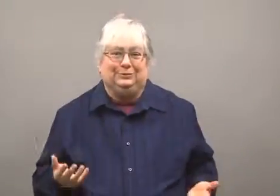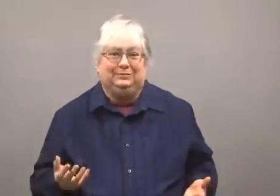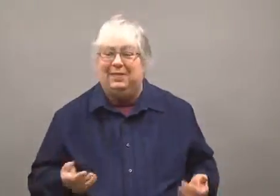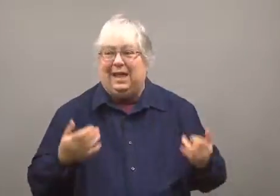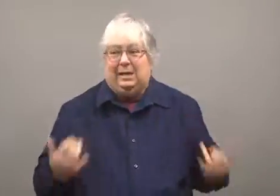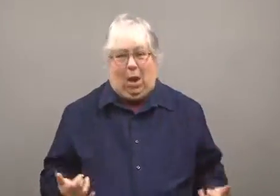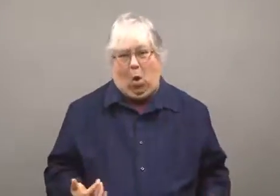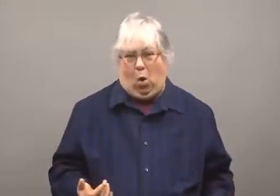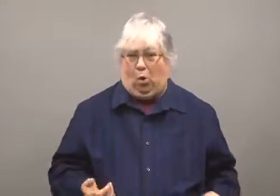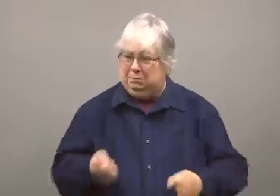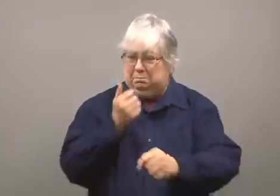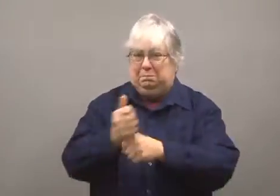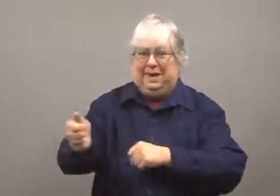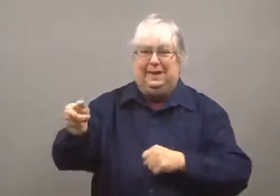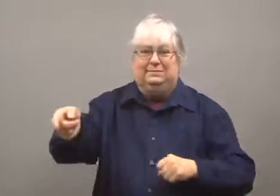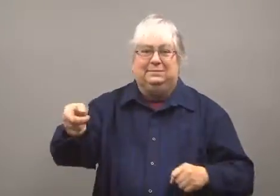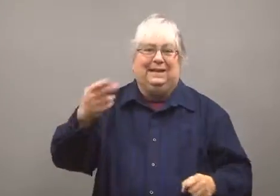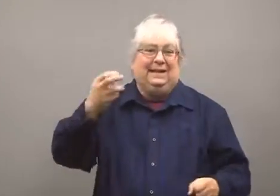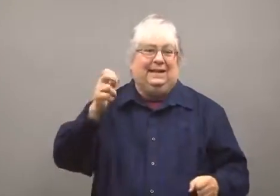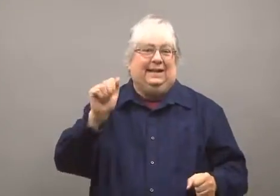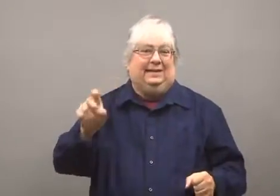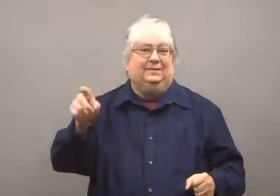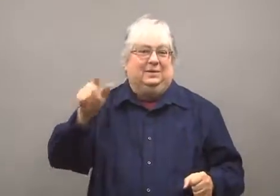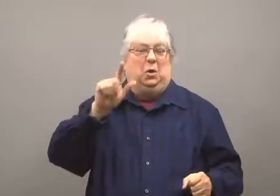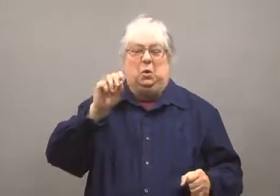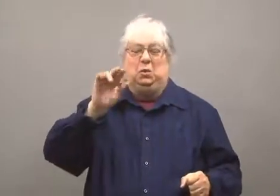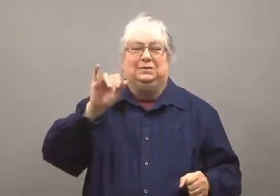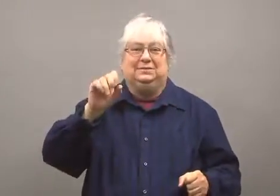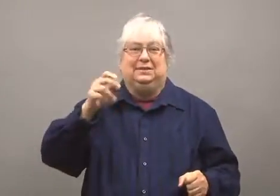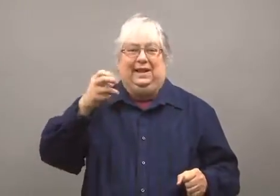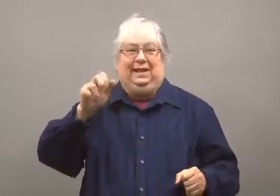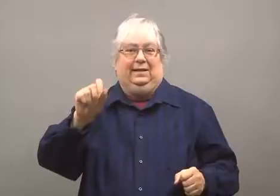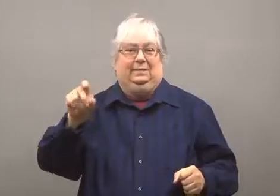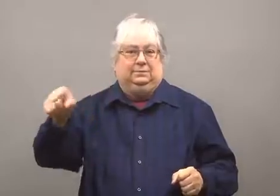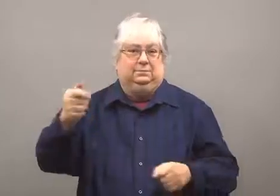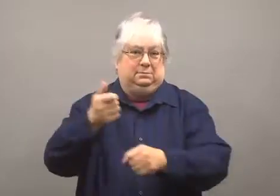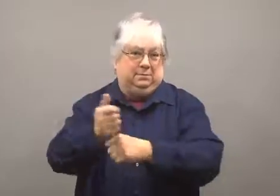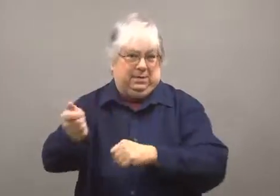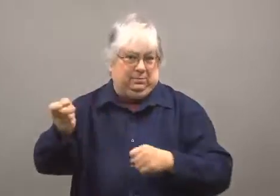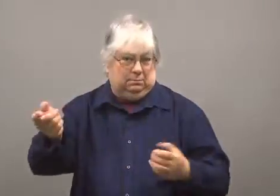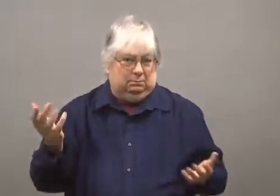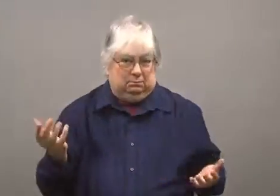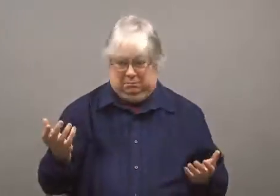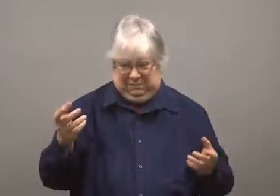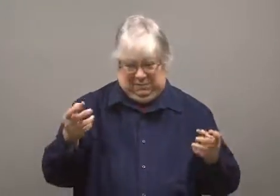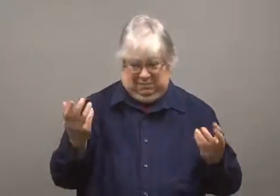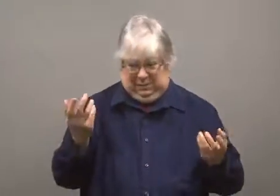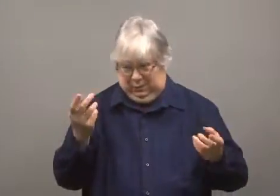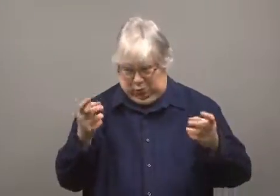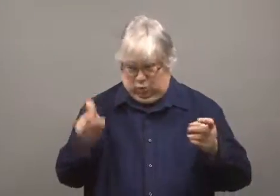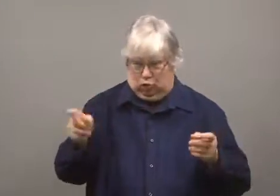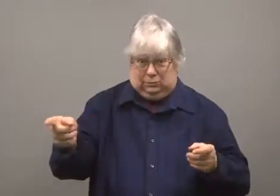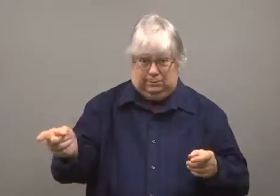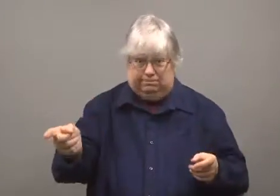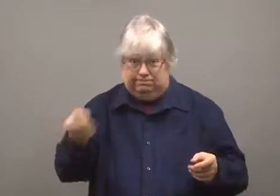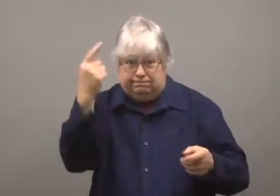Louis Head was being blamed for all of this.